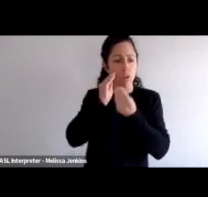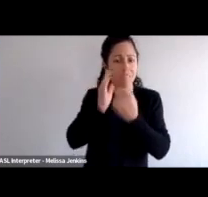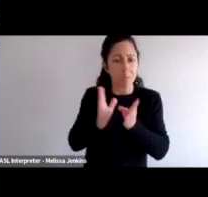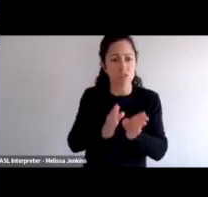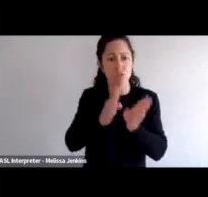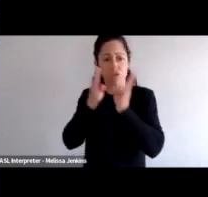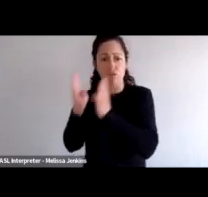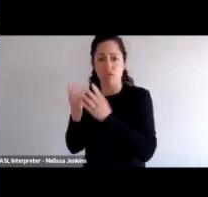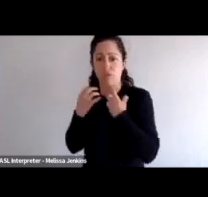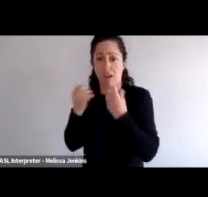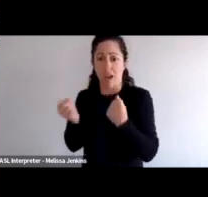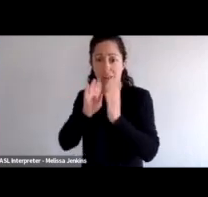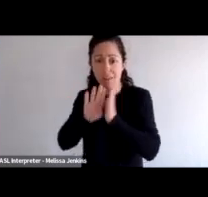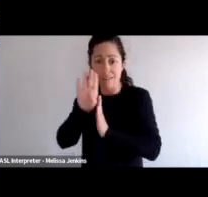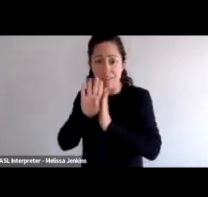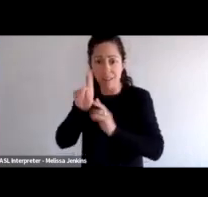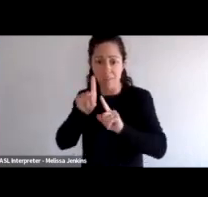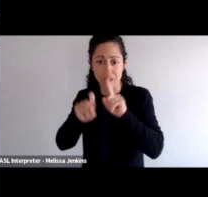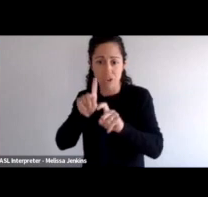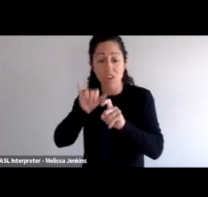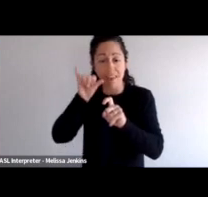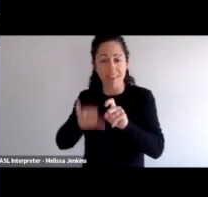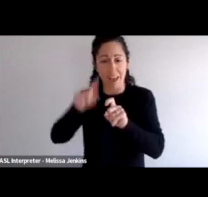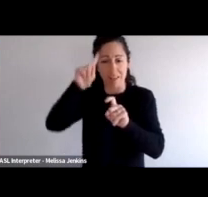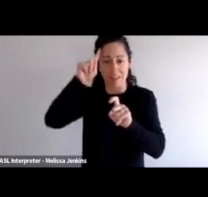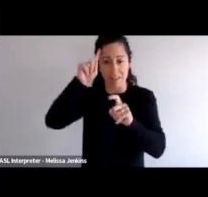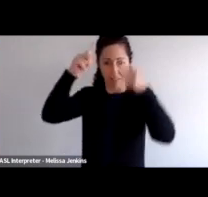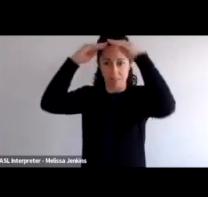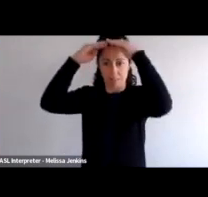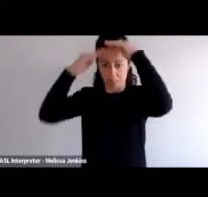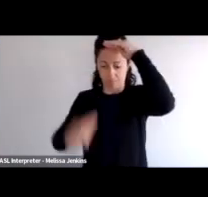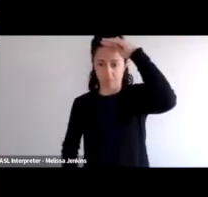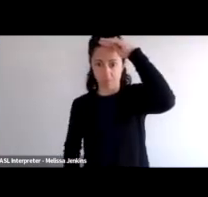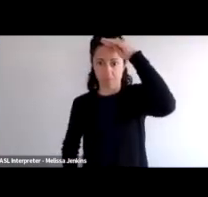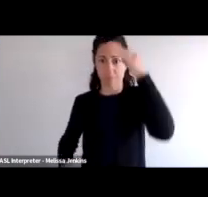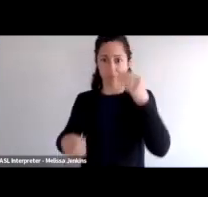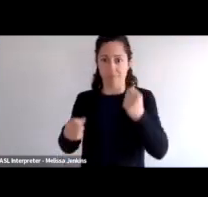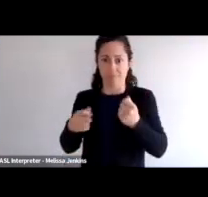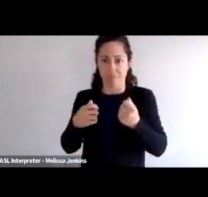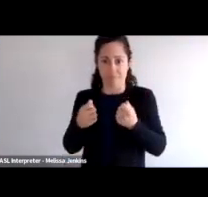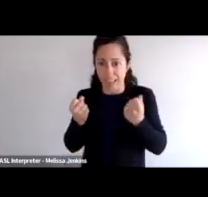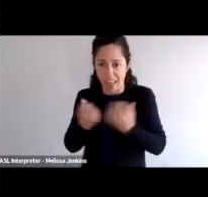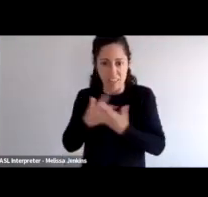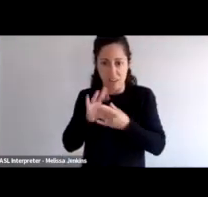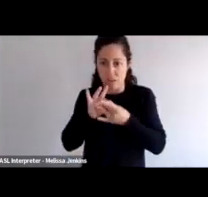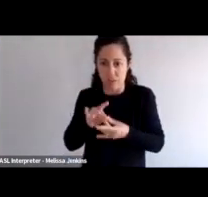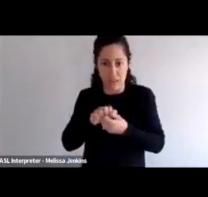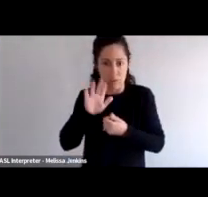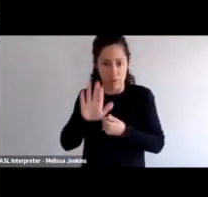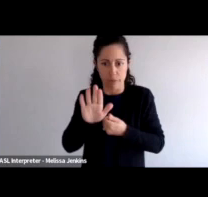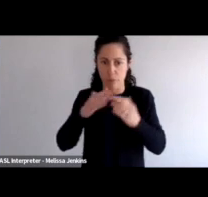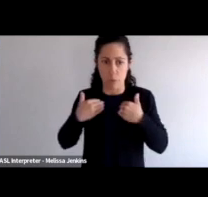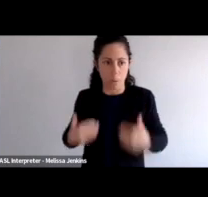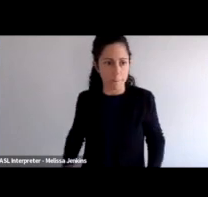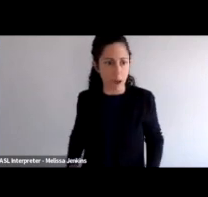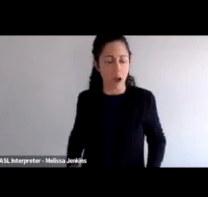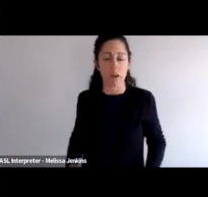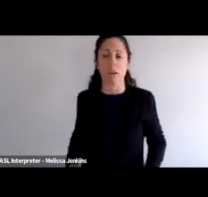This is what we call the head-to-toe survey. It asks you about all systems of your body.